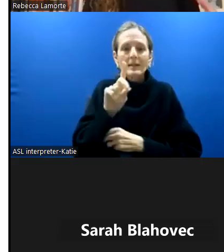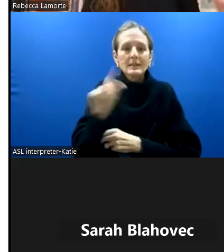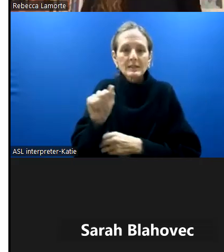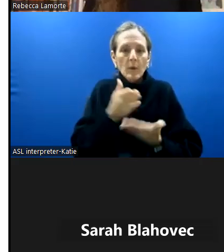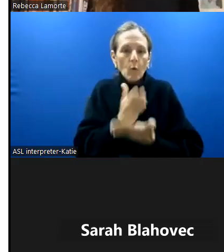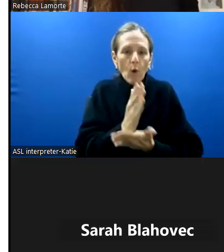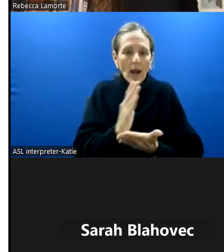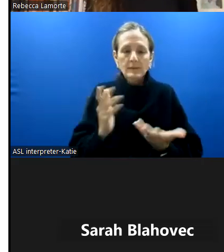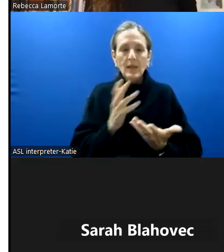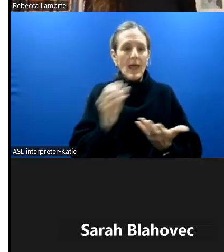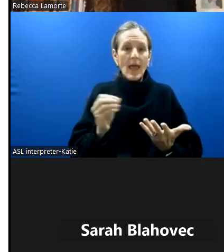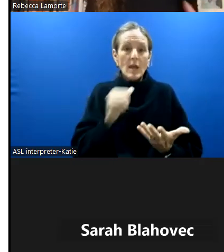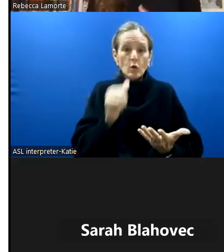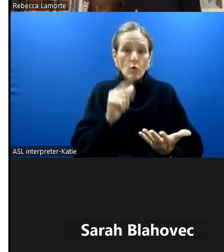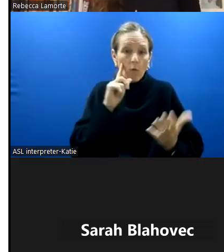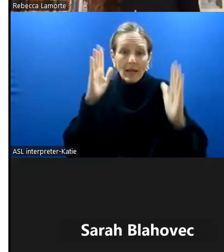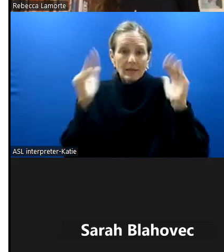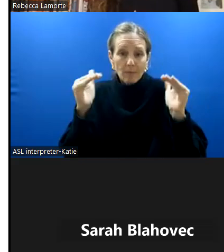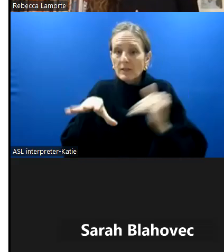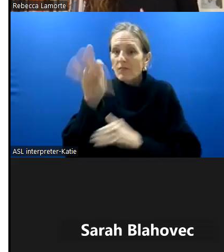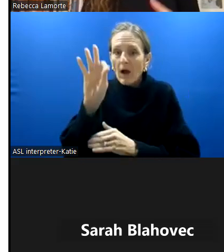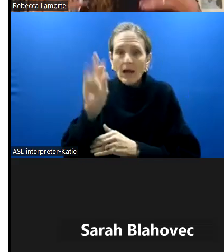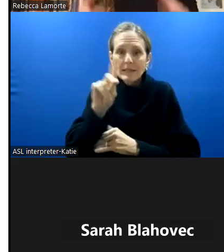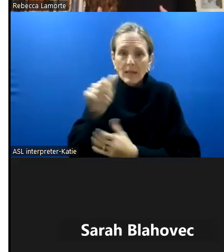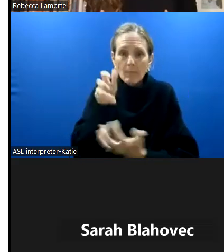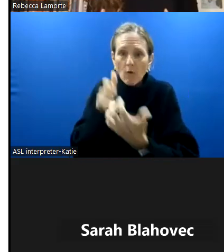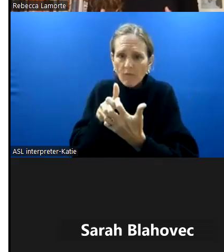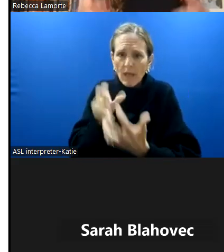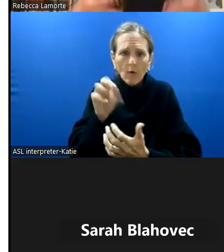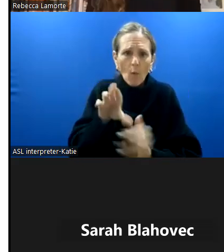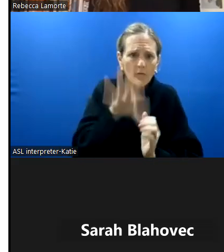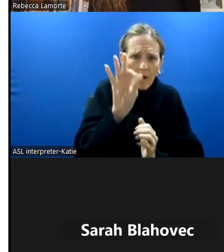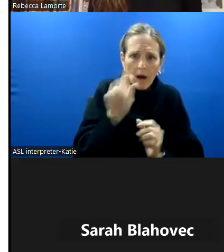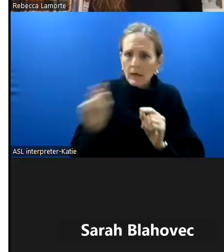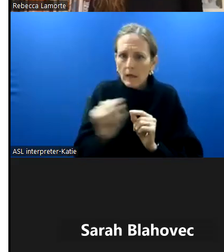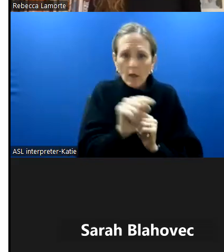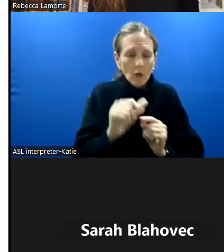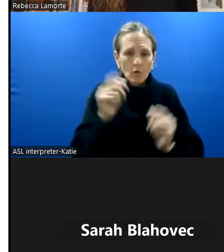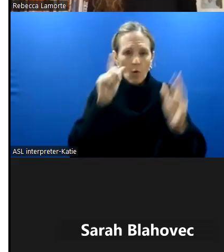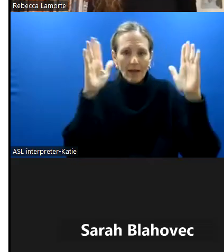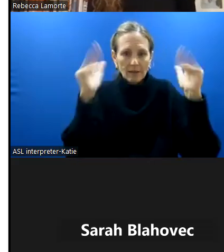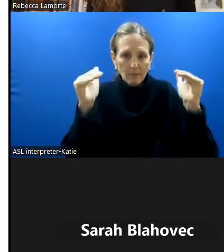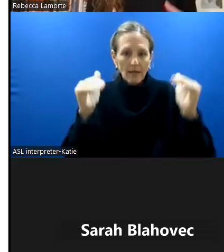and unexpected policy areas in other people's minds, but for us, we have a place in all of those policies.